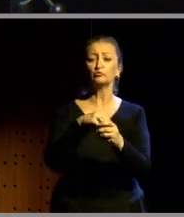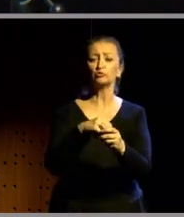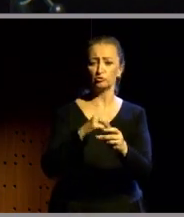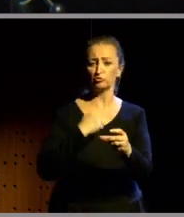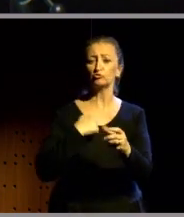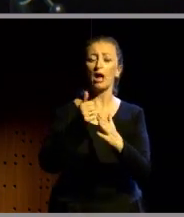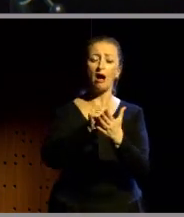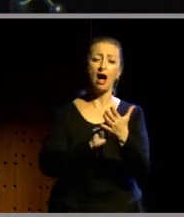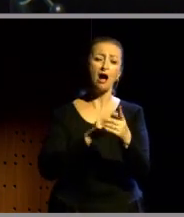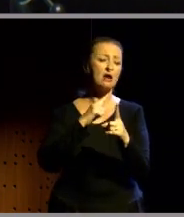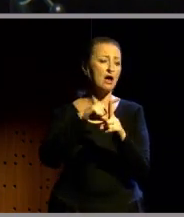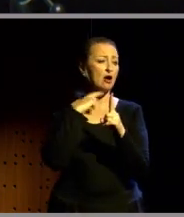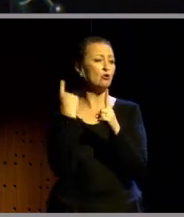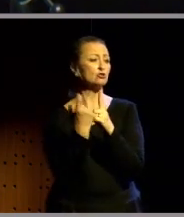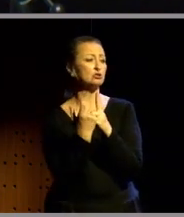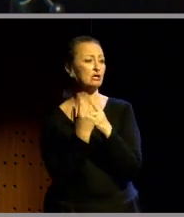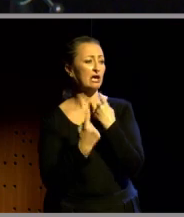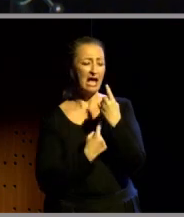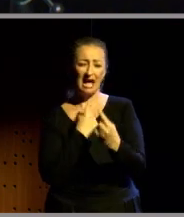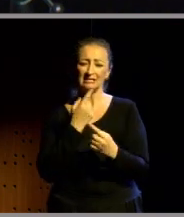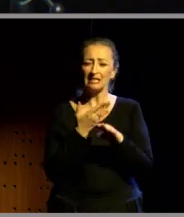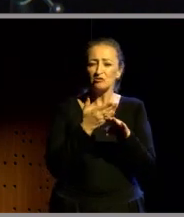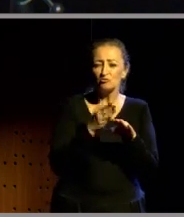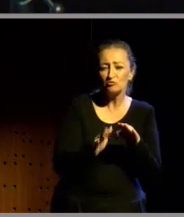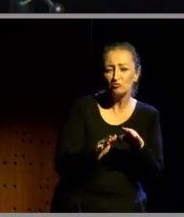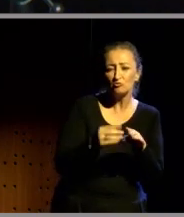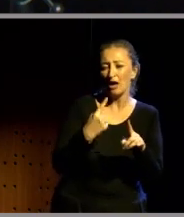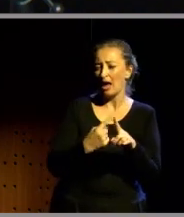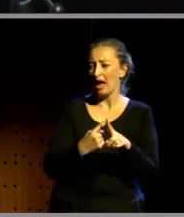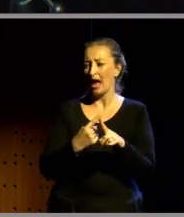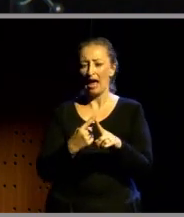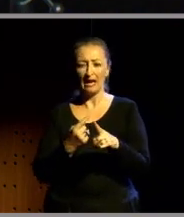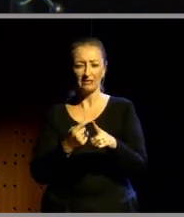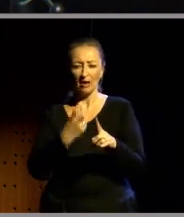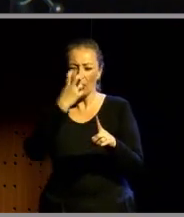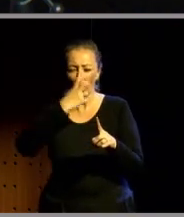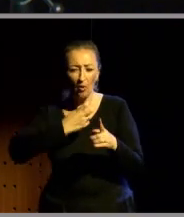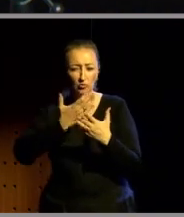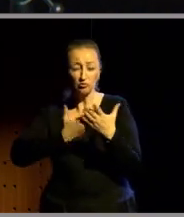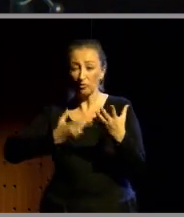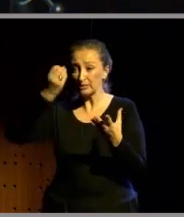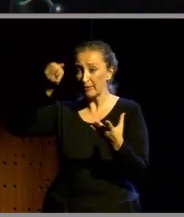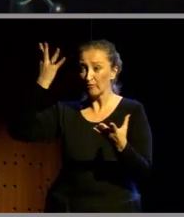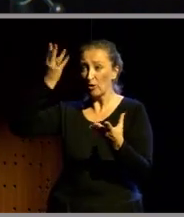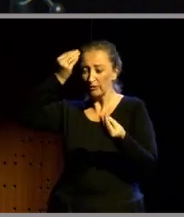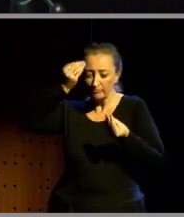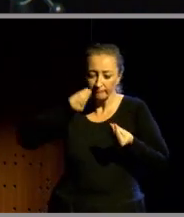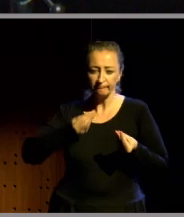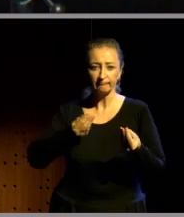to telling new and untold stories, to generating innovative, creative practice